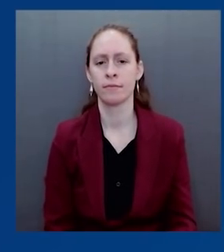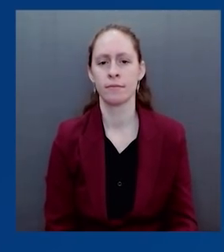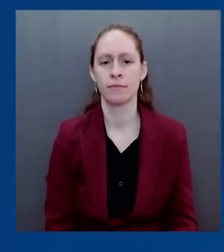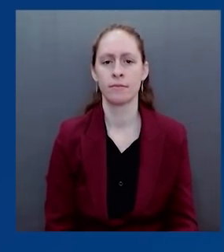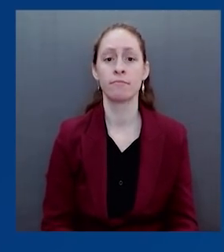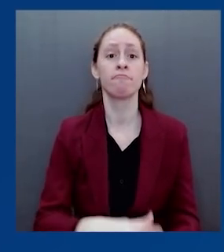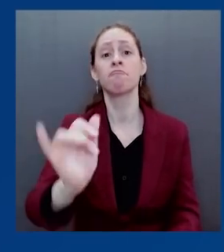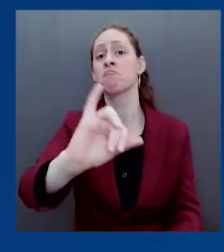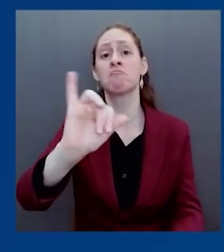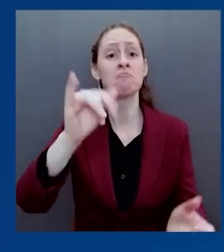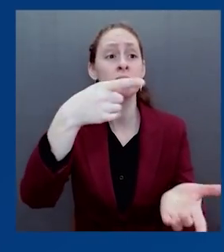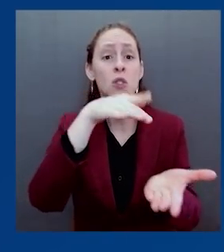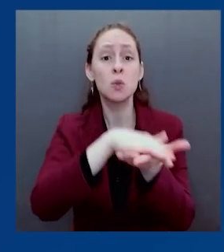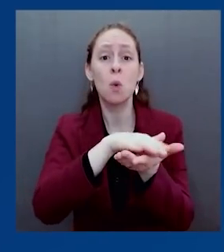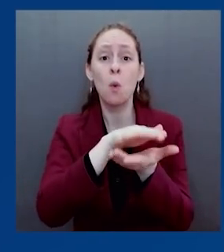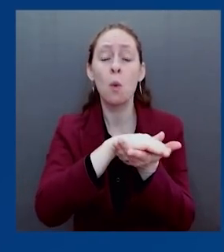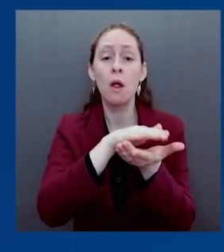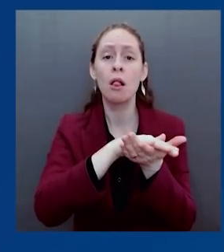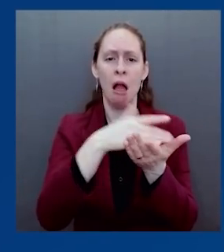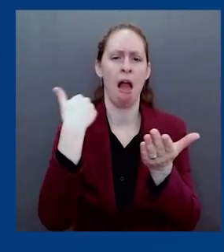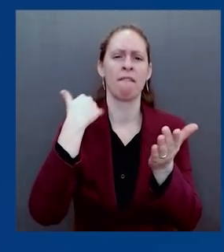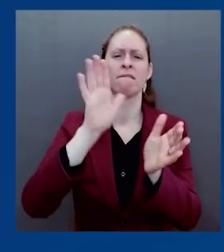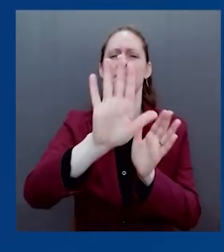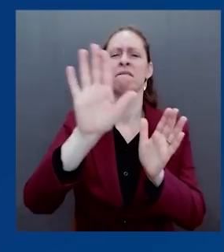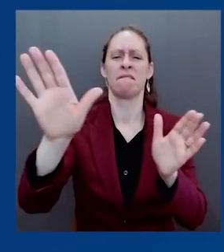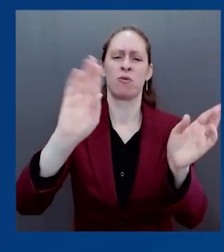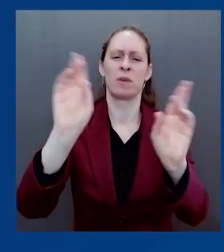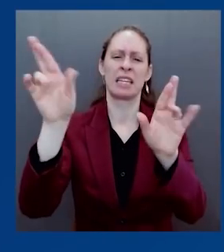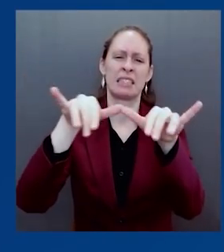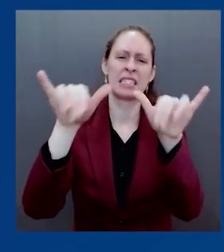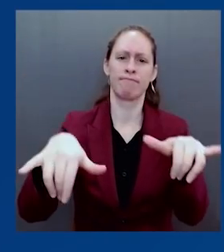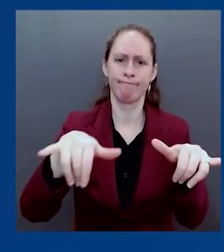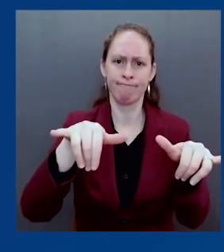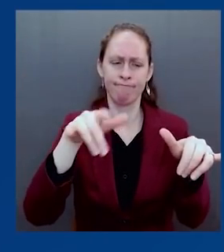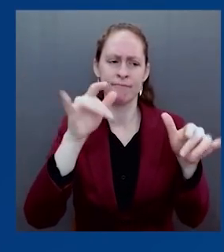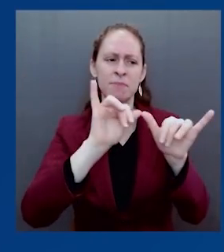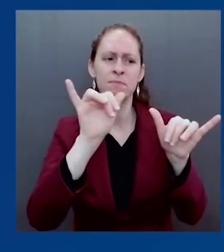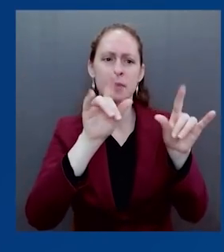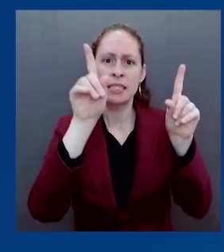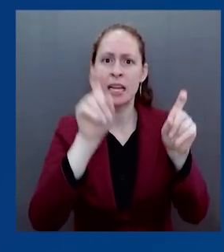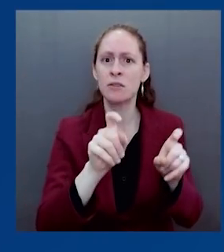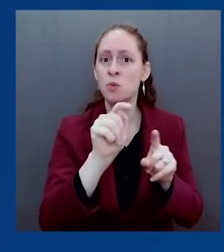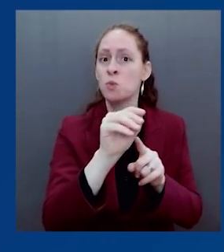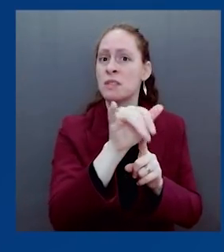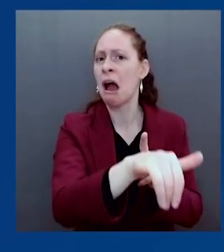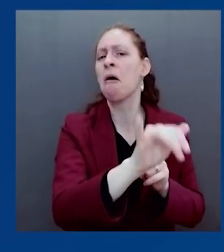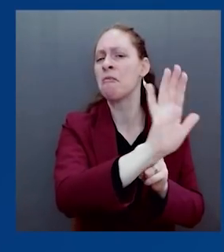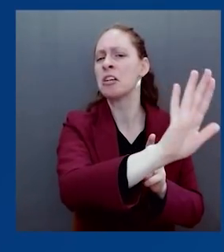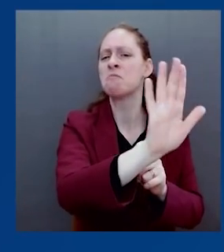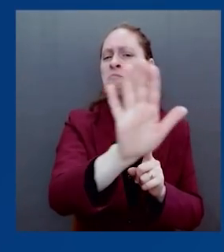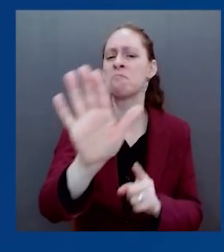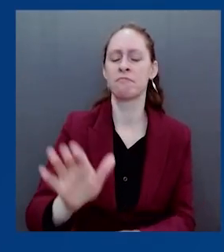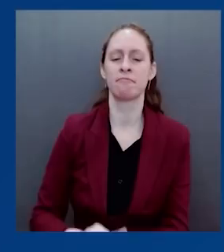this study actually only compared Omicron to Delta and not to other respiratory viruses. Certainly, other respiratory viruses --